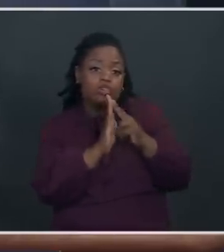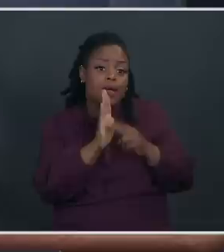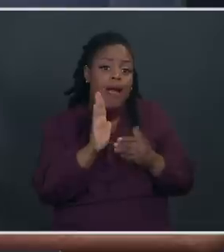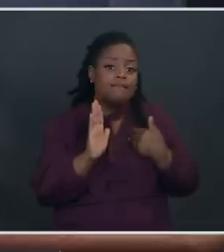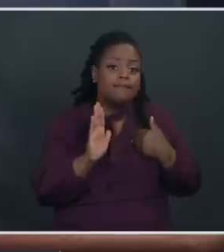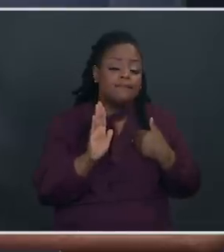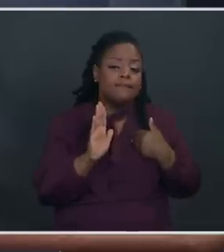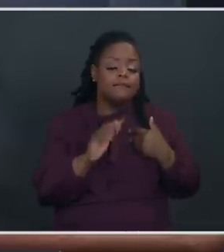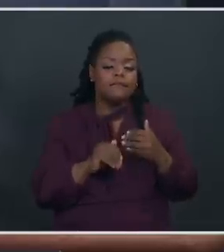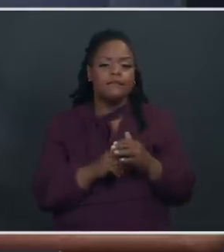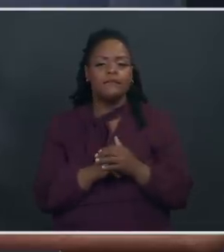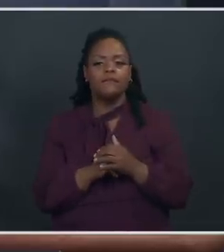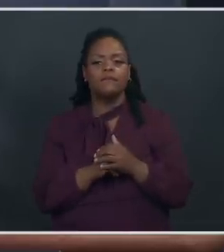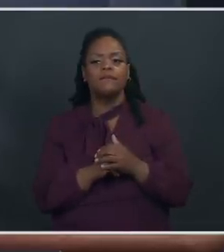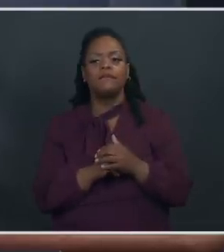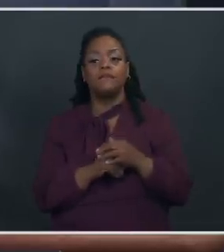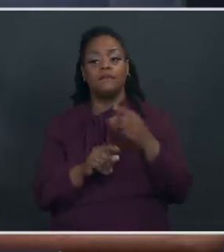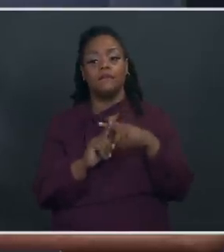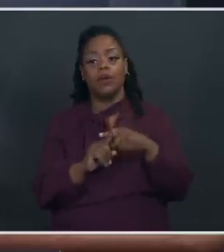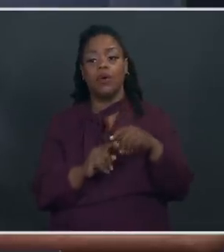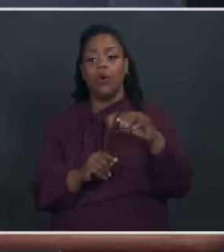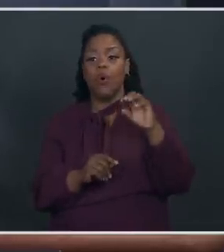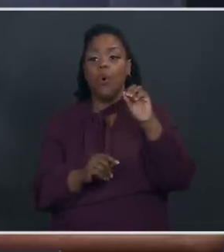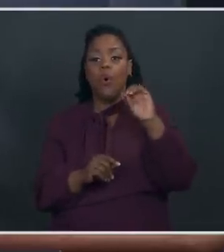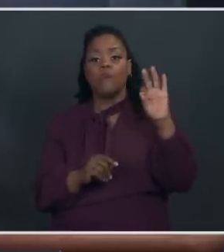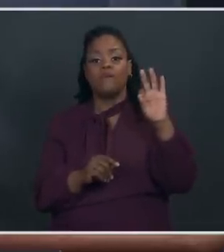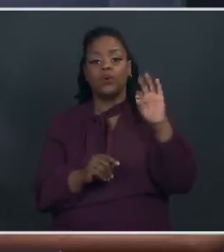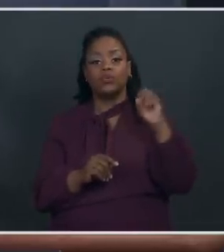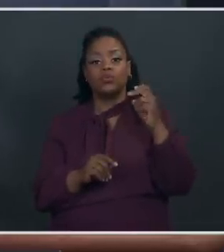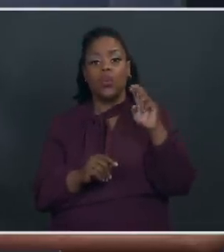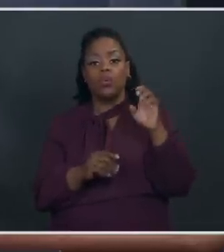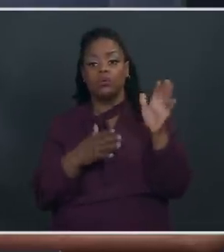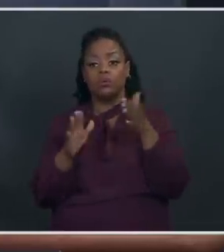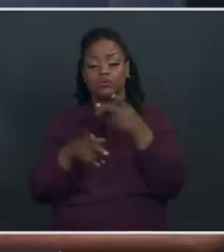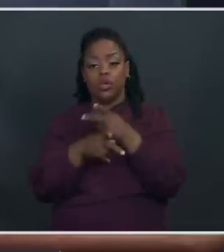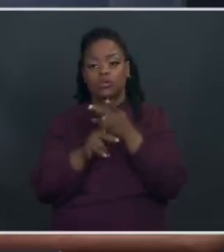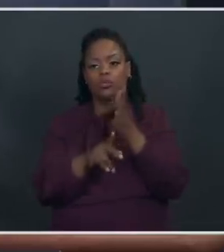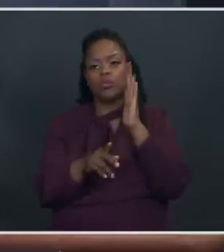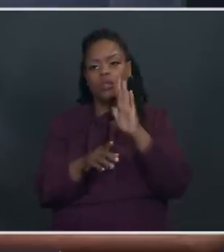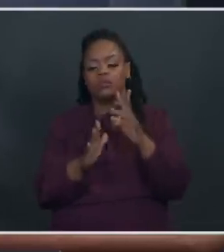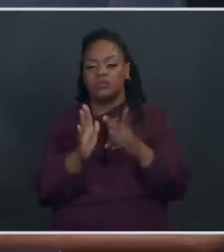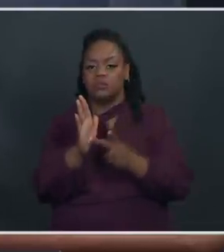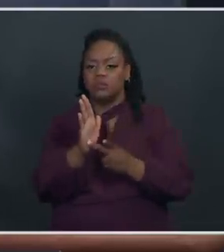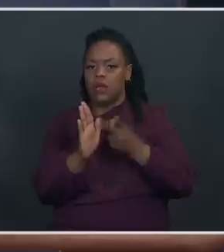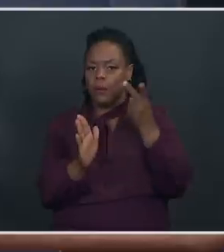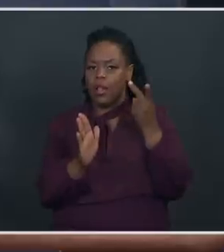wind production by 2030. In addition, he plans to sign a presidential memorandum